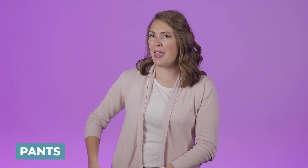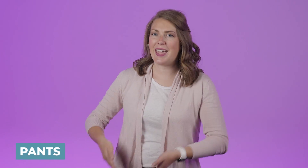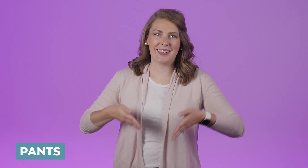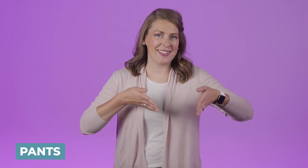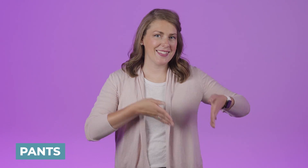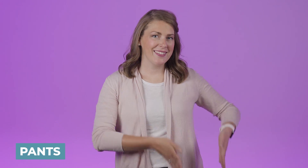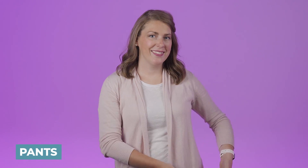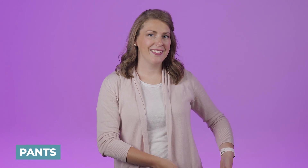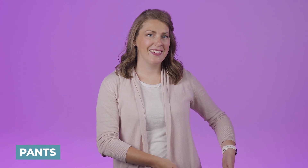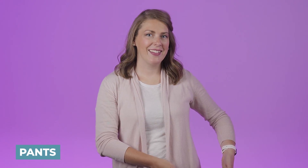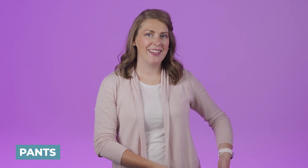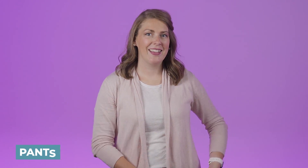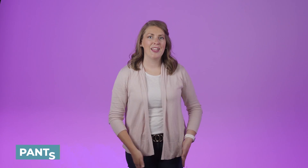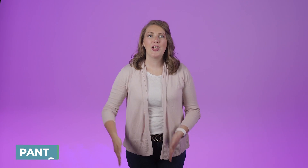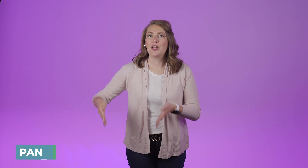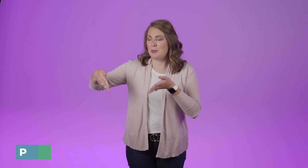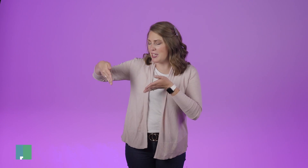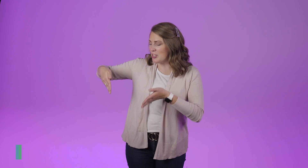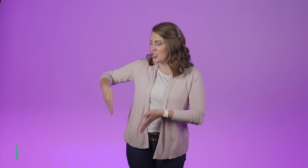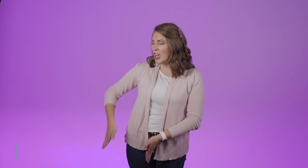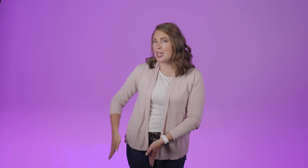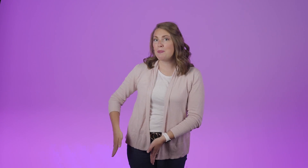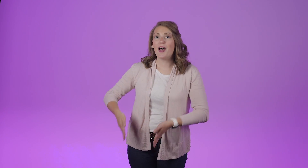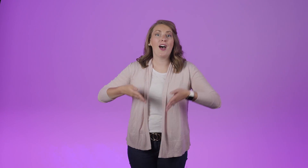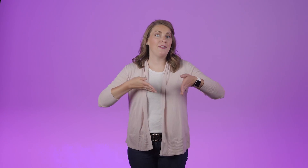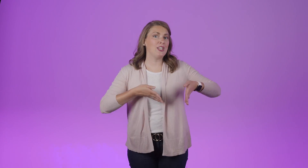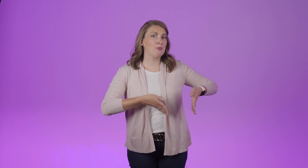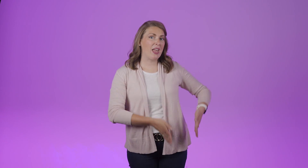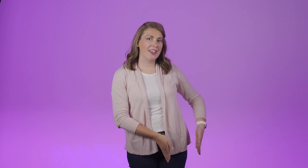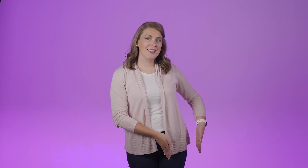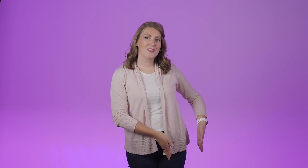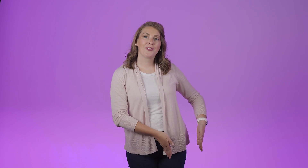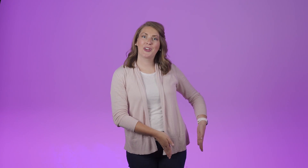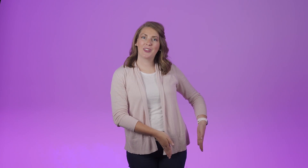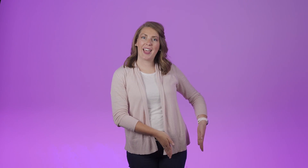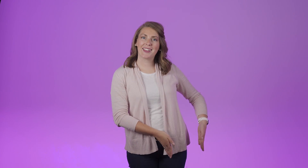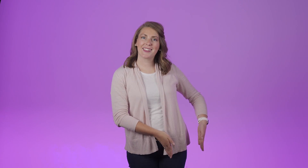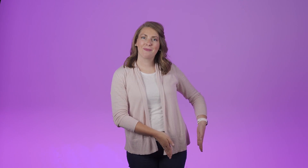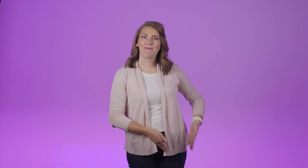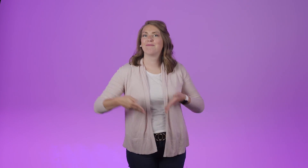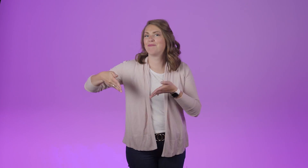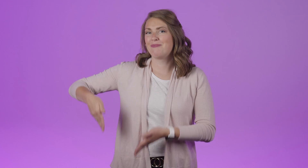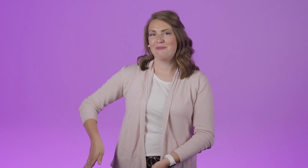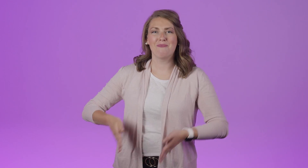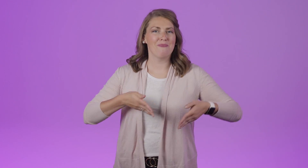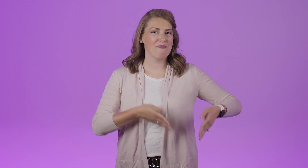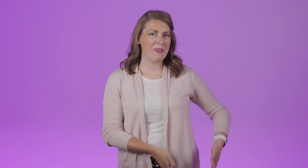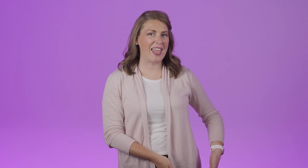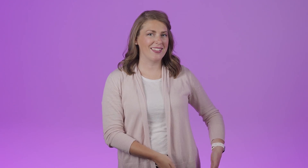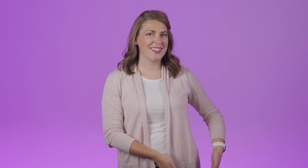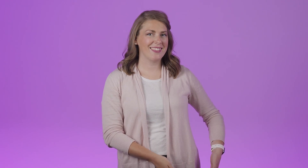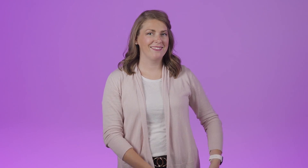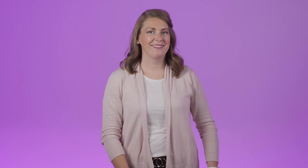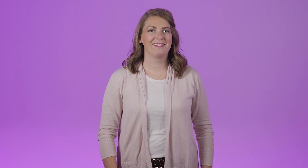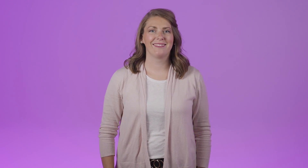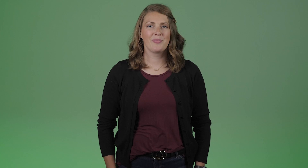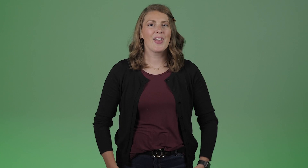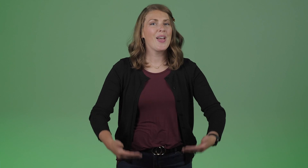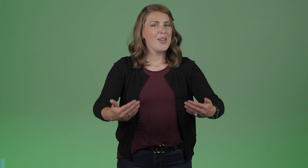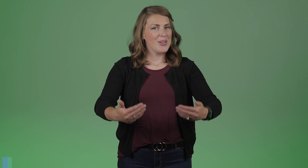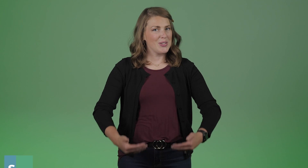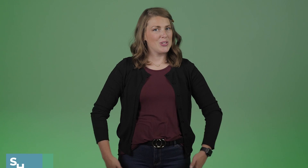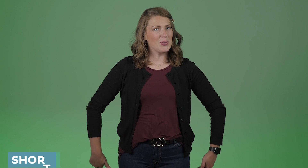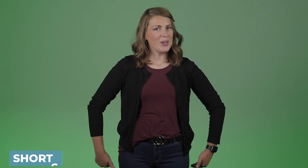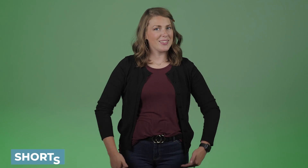pants,' you're making the shape of each pant for your legs 'pants.' 'Shorts,